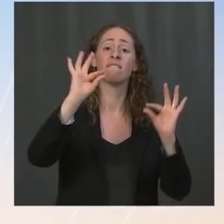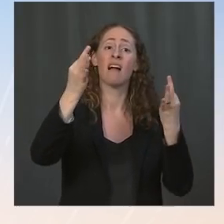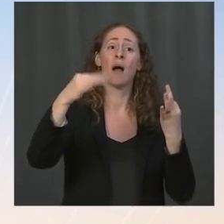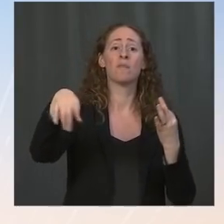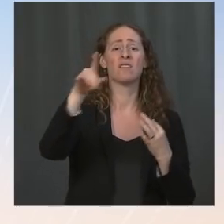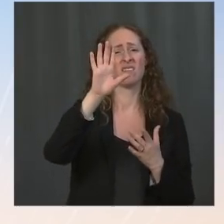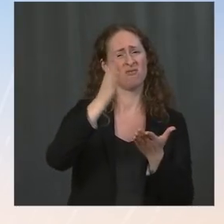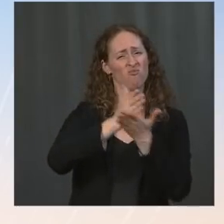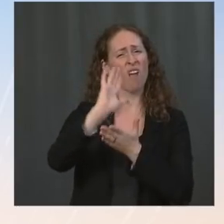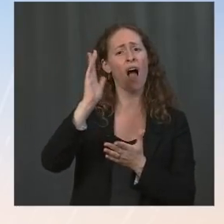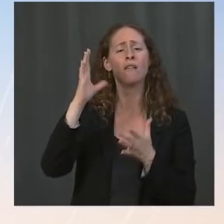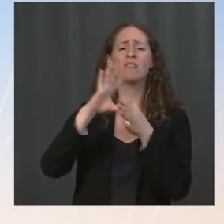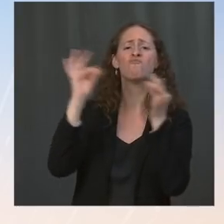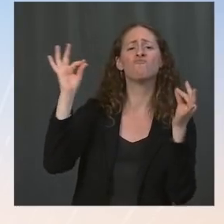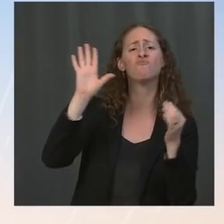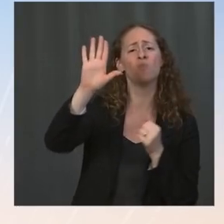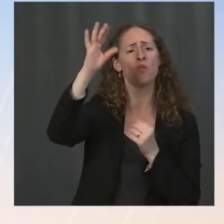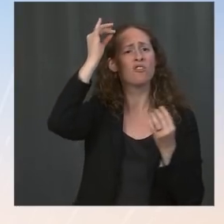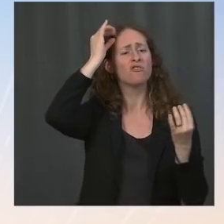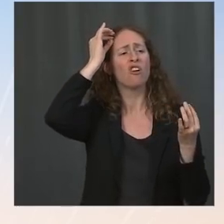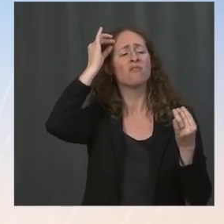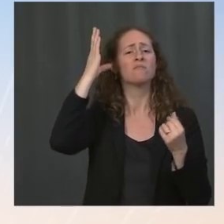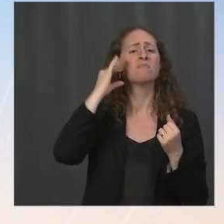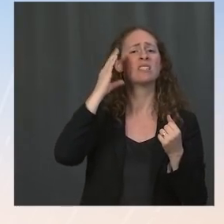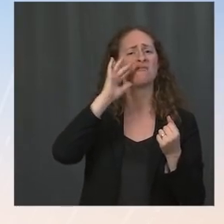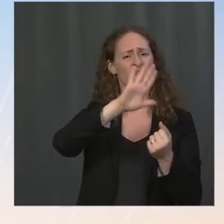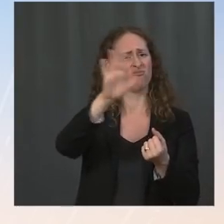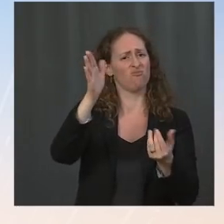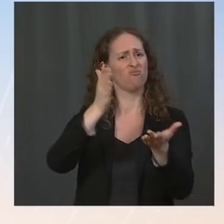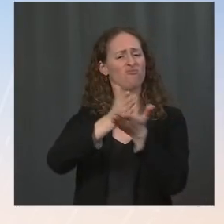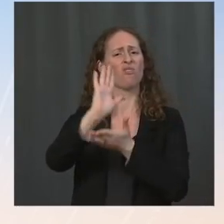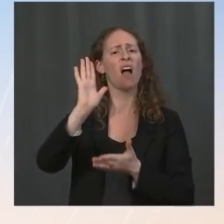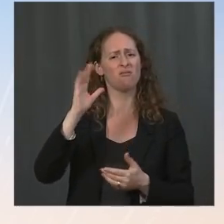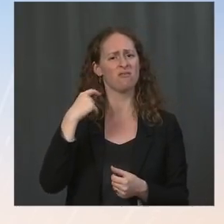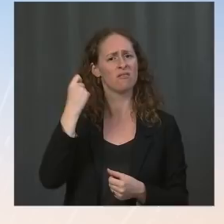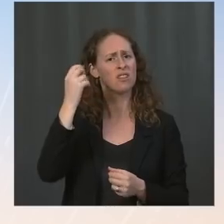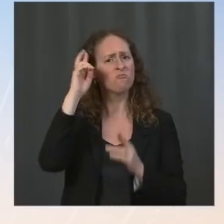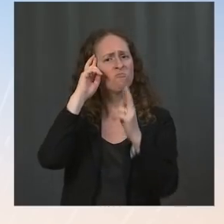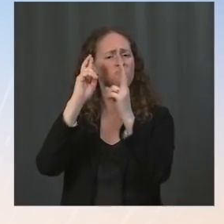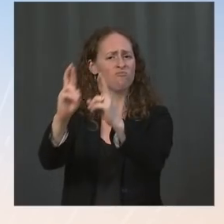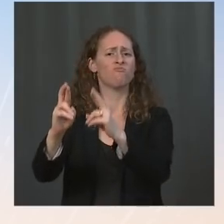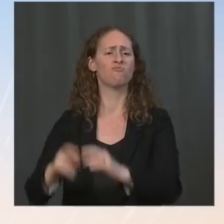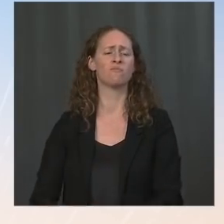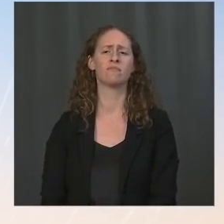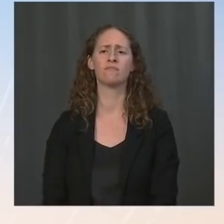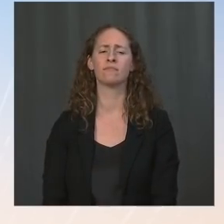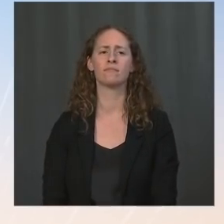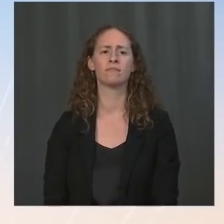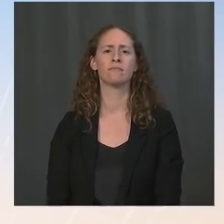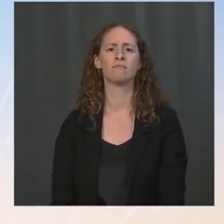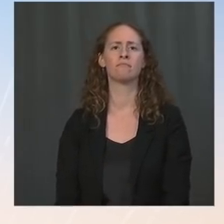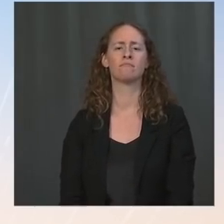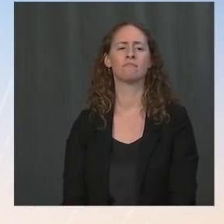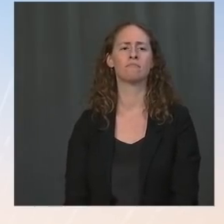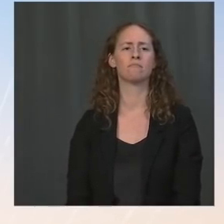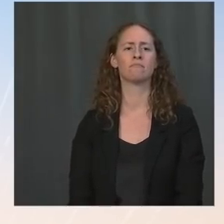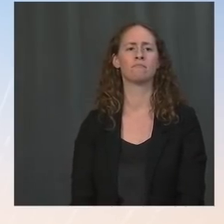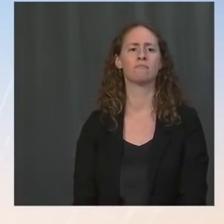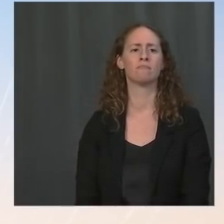but I'm not going to speak about the President's experience beyond what I've said already. The Press: And following up, you mentioned that the President absolutely plans to stay in touch with those families.